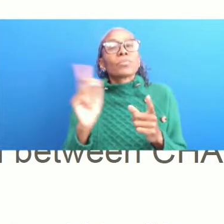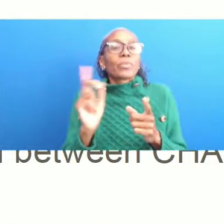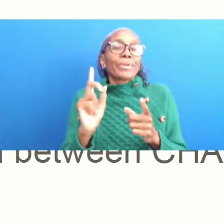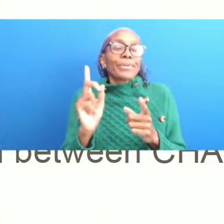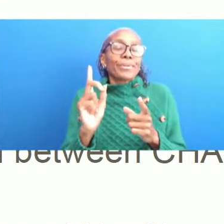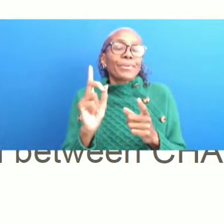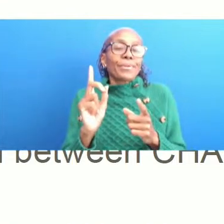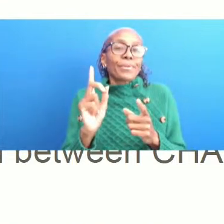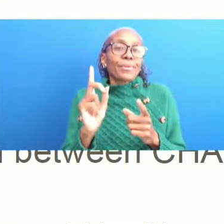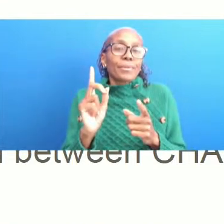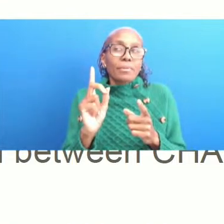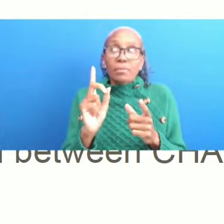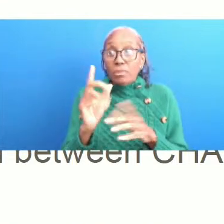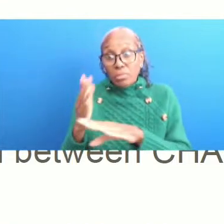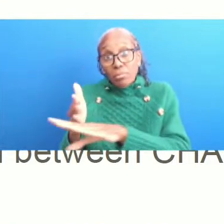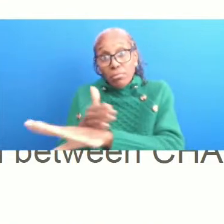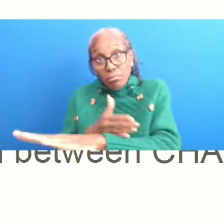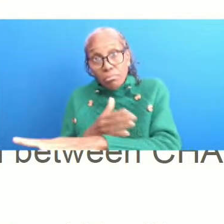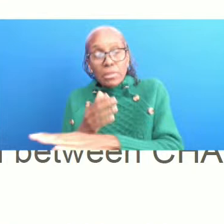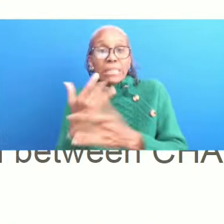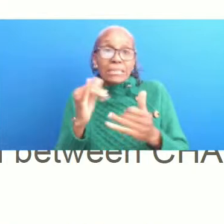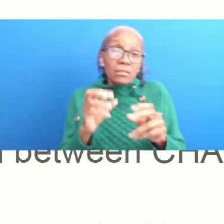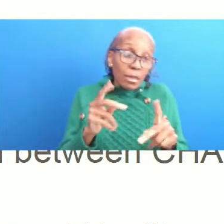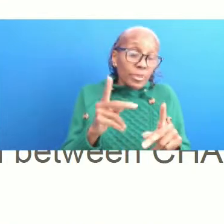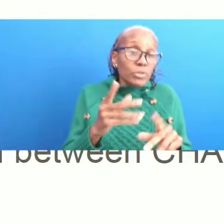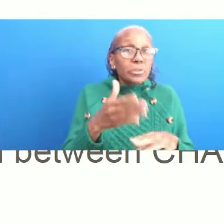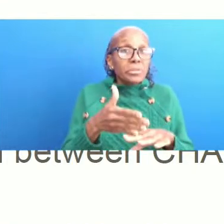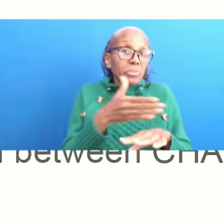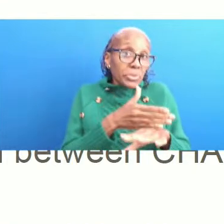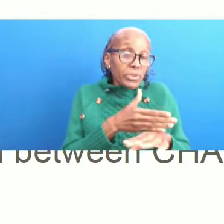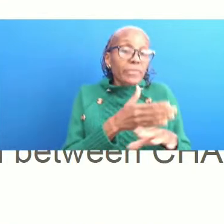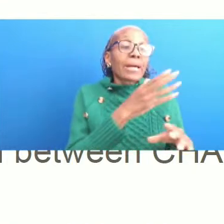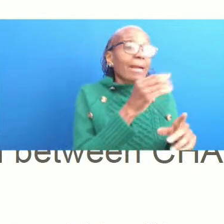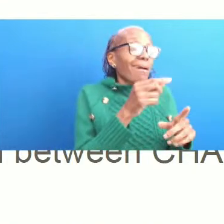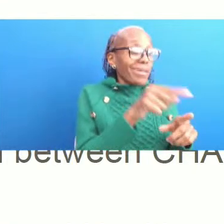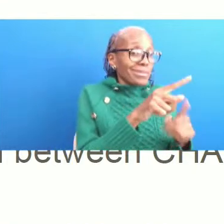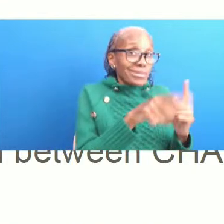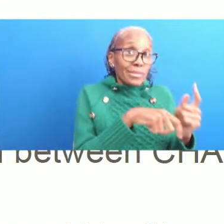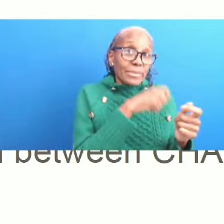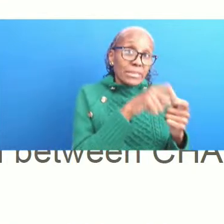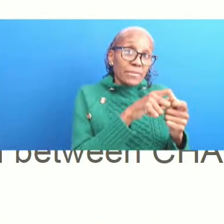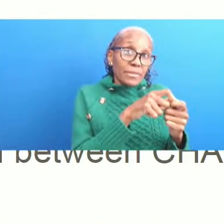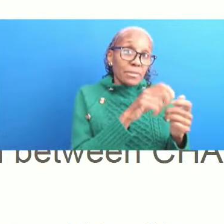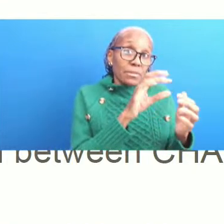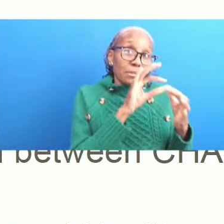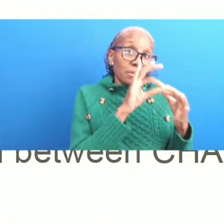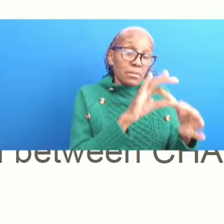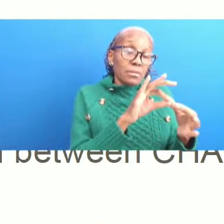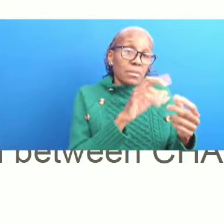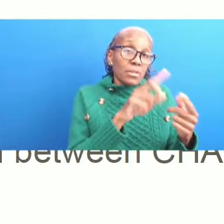AND WHERE WE'RE MAKING PROGRESS UNDERSTAND THE WHERE WE'RE